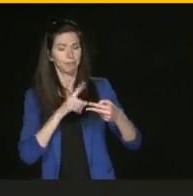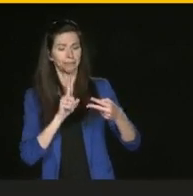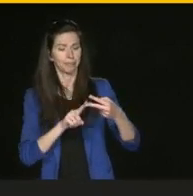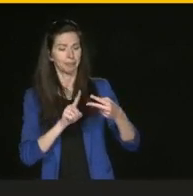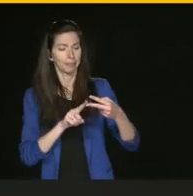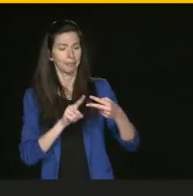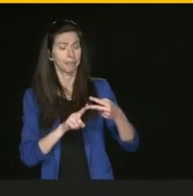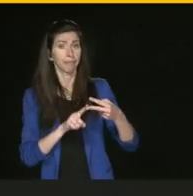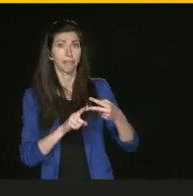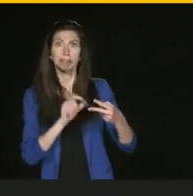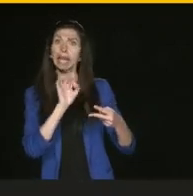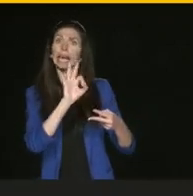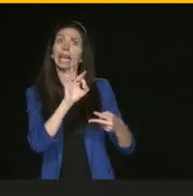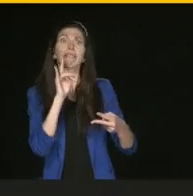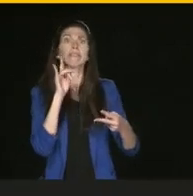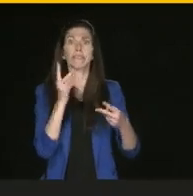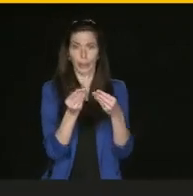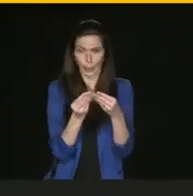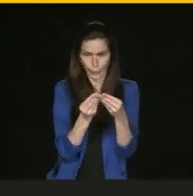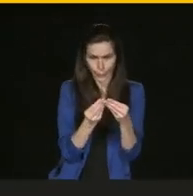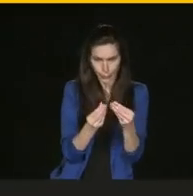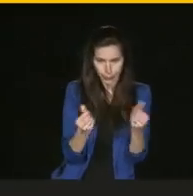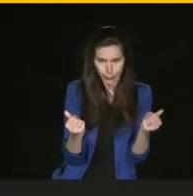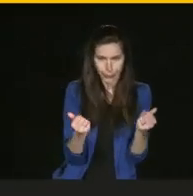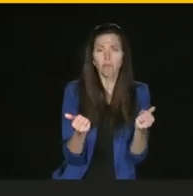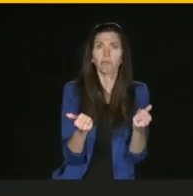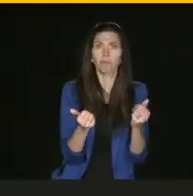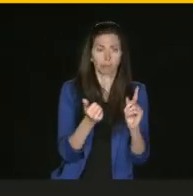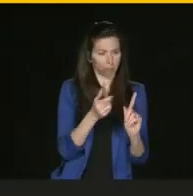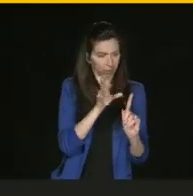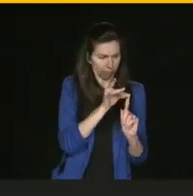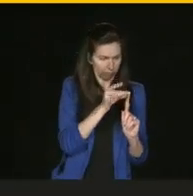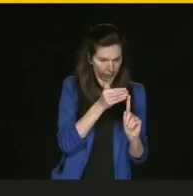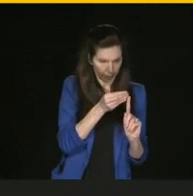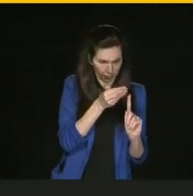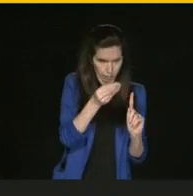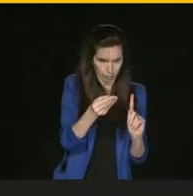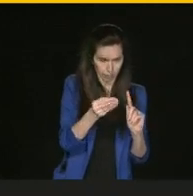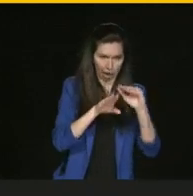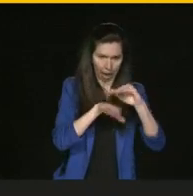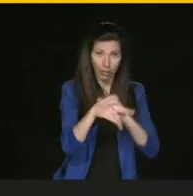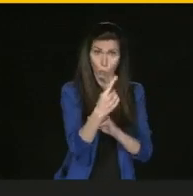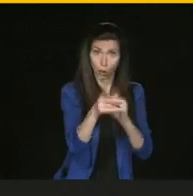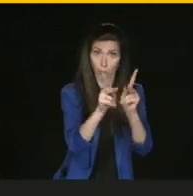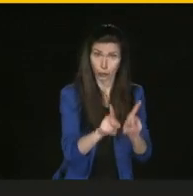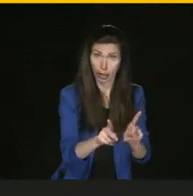WE'RE DOING NOW? AND SECONDARILY SO THAT, IN THE